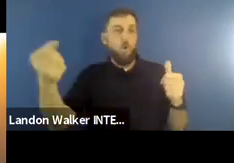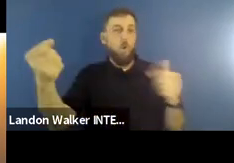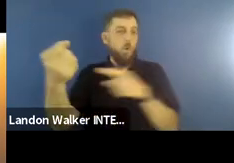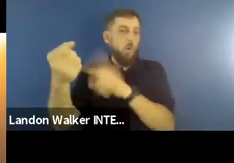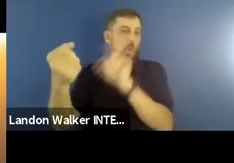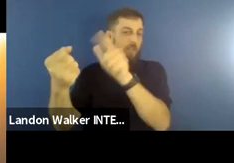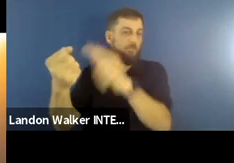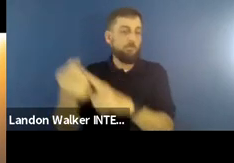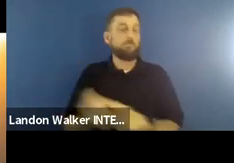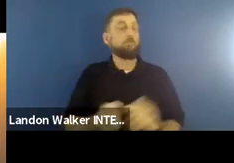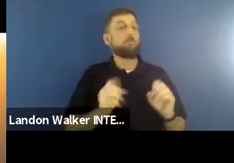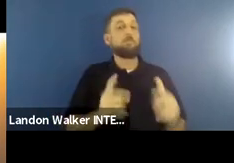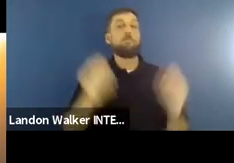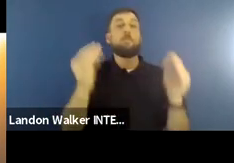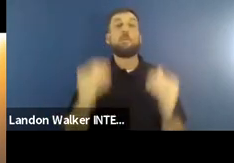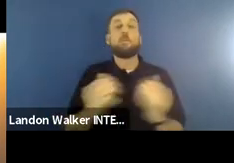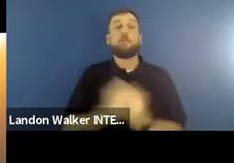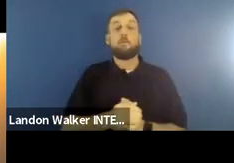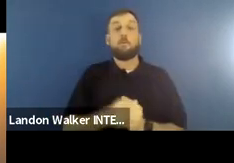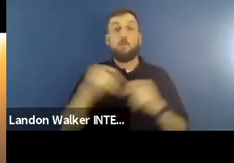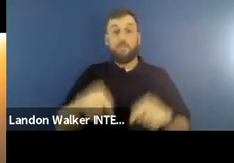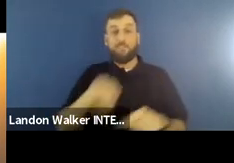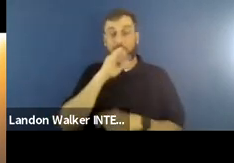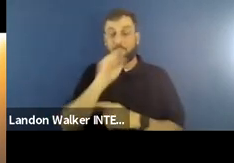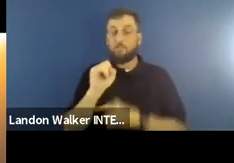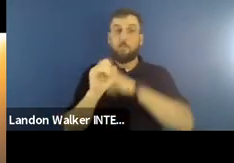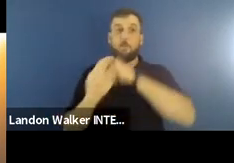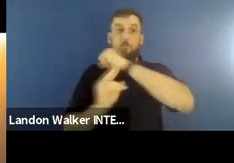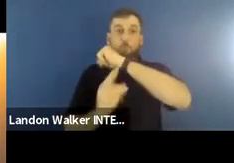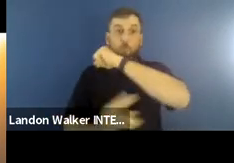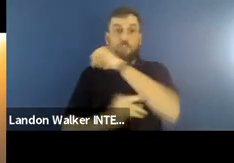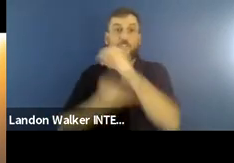Okay, so this is the British center for hope.